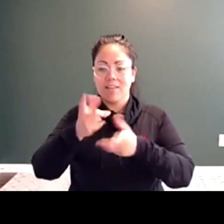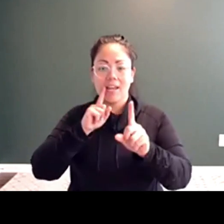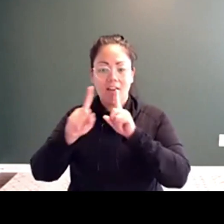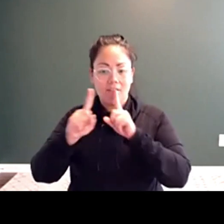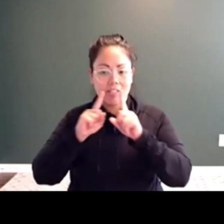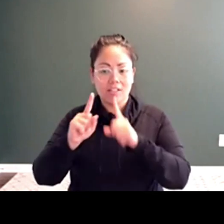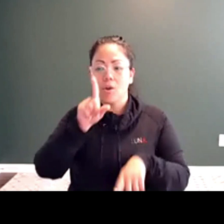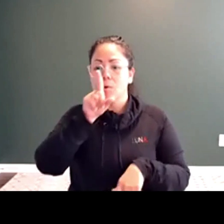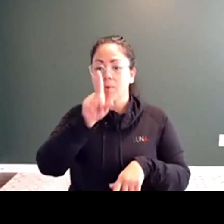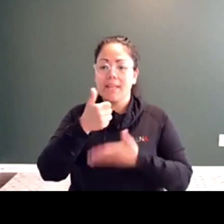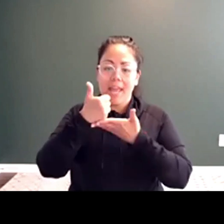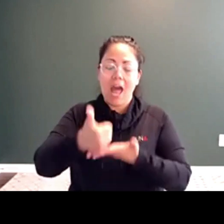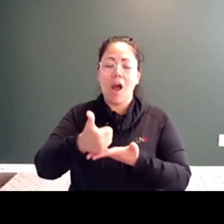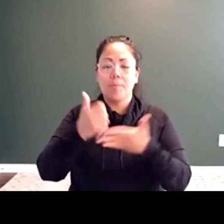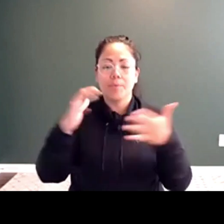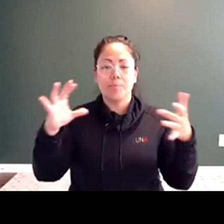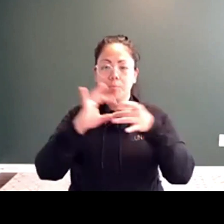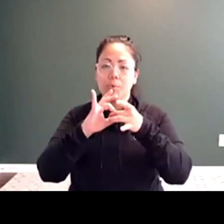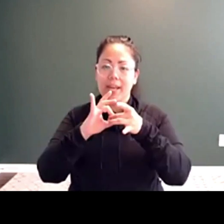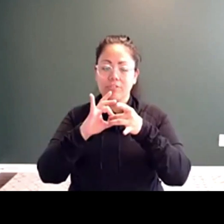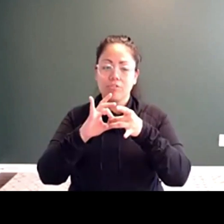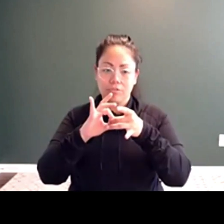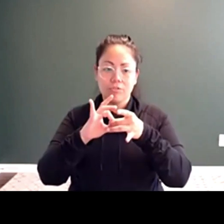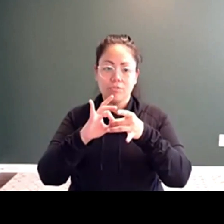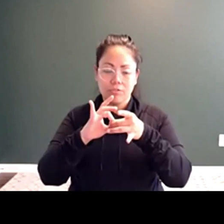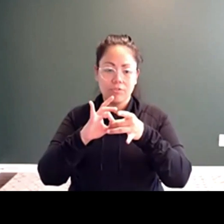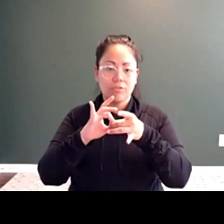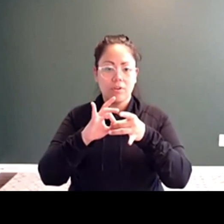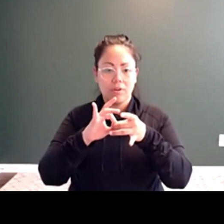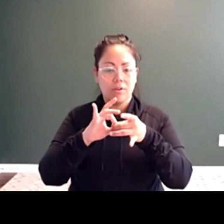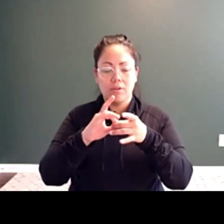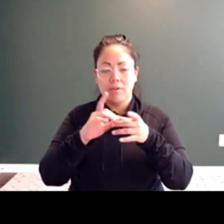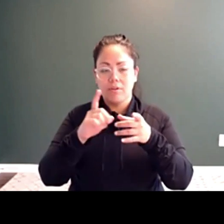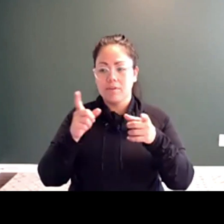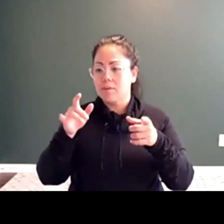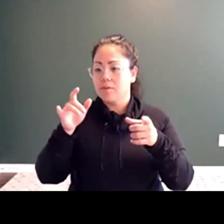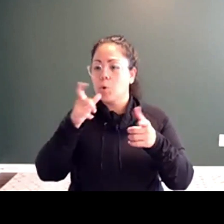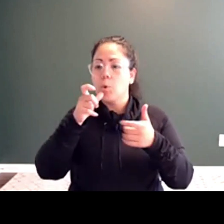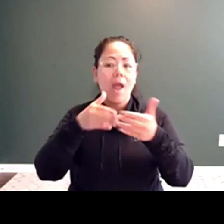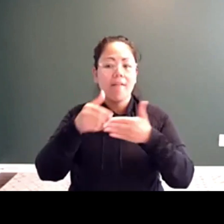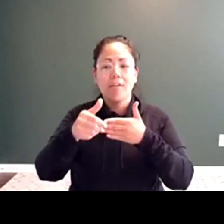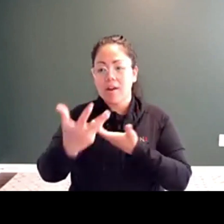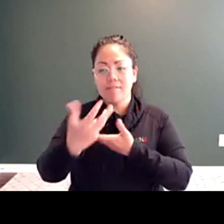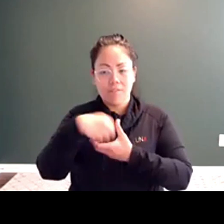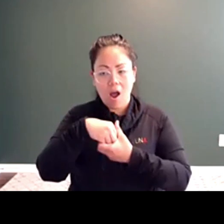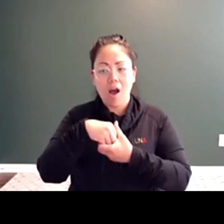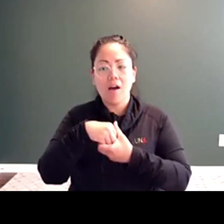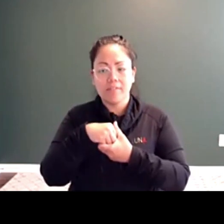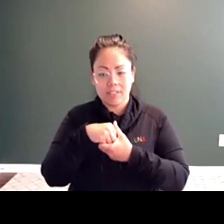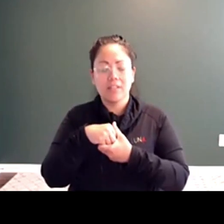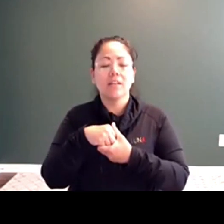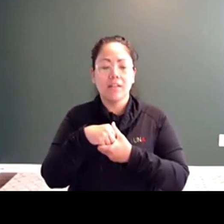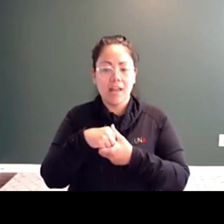really can help bridge those two or whoever may be involved the people together. So I think it's about building.